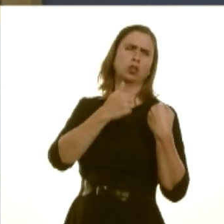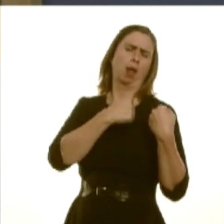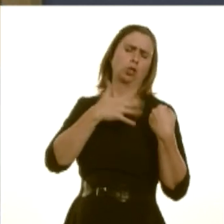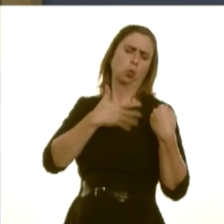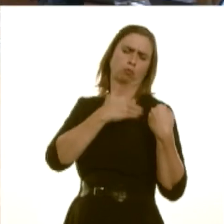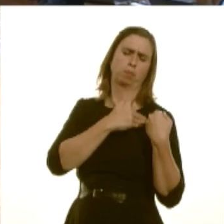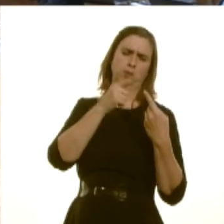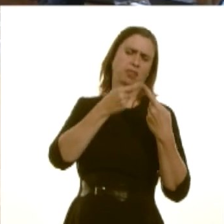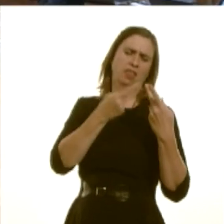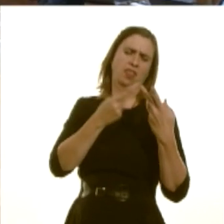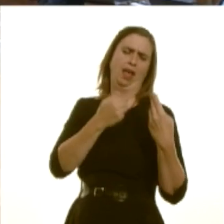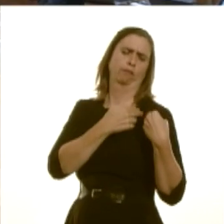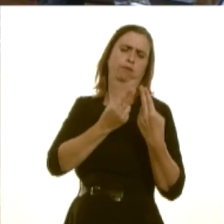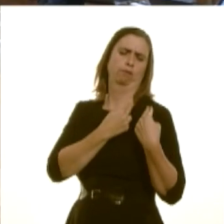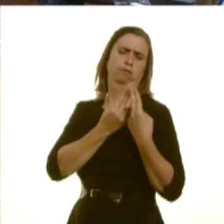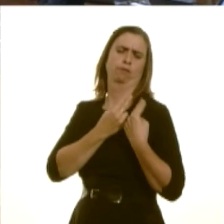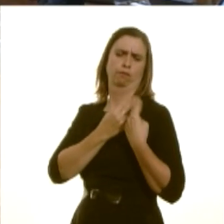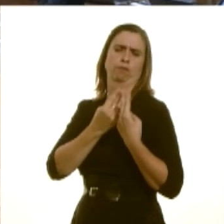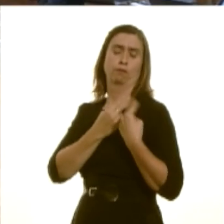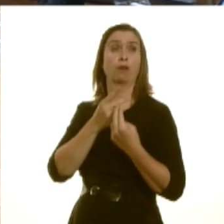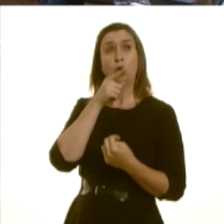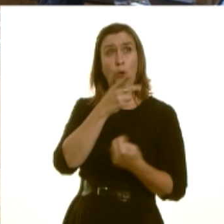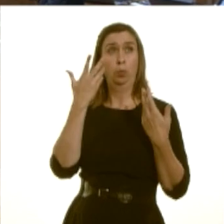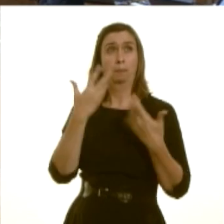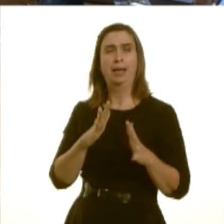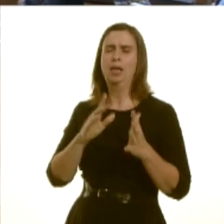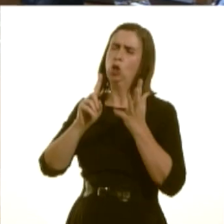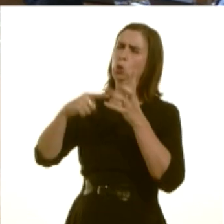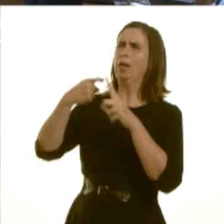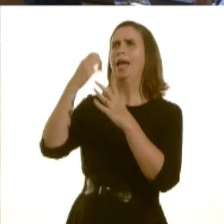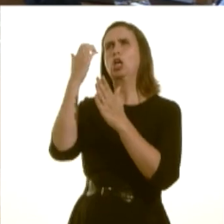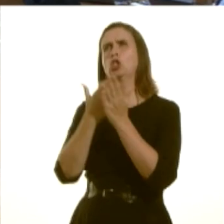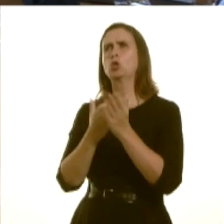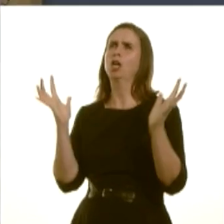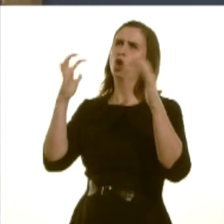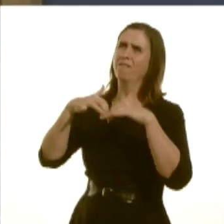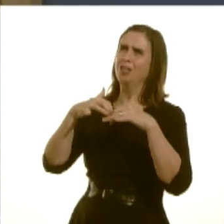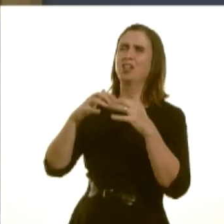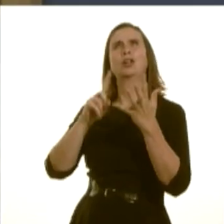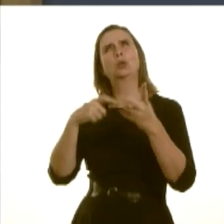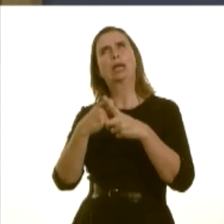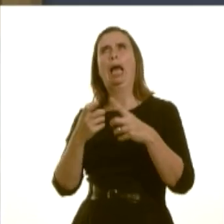hold. He has harped on and on about a UK constitutional convention, but does today’s announcement